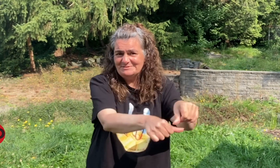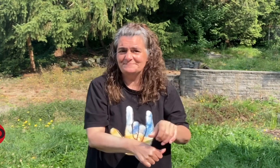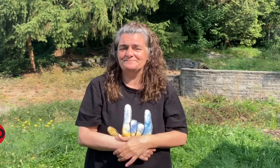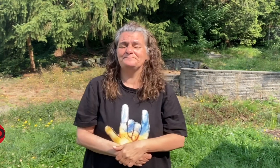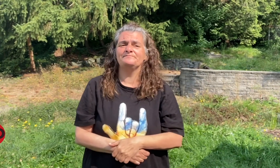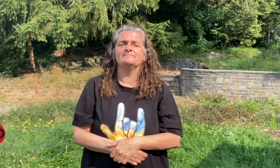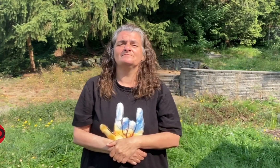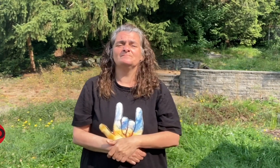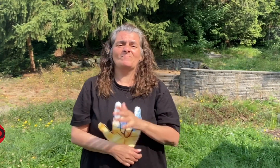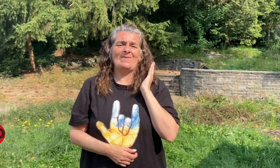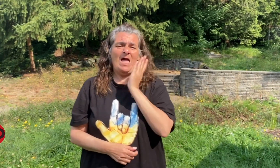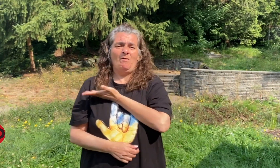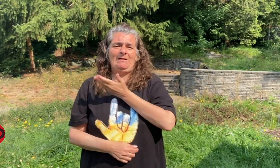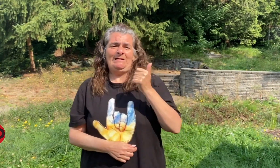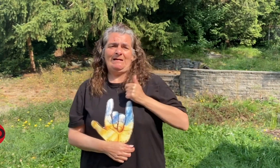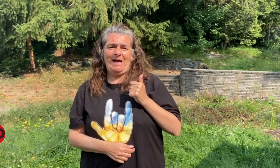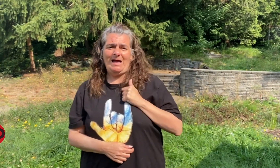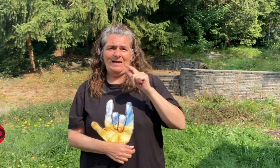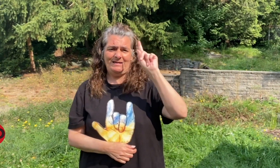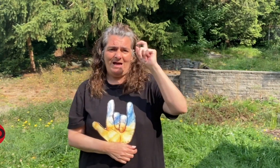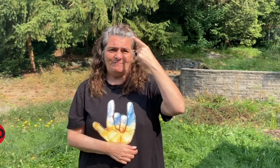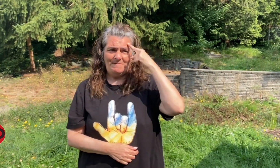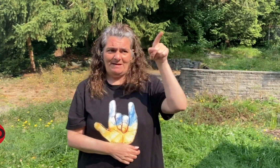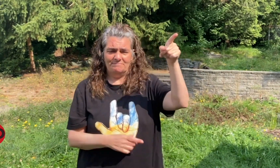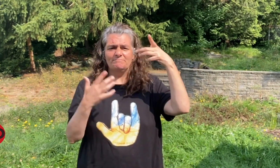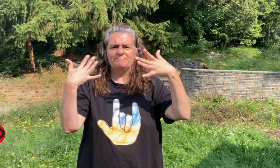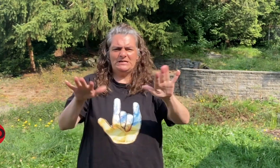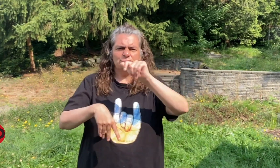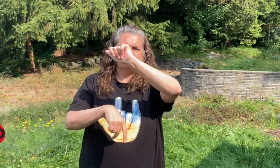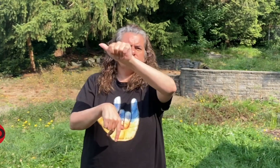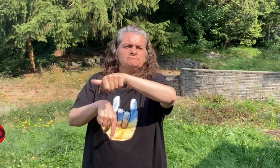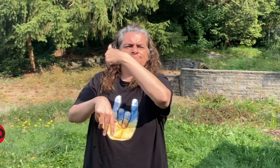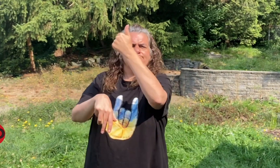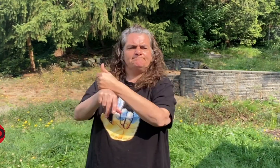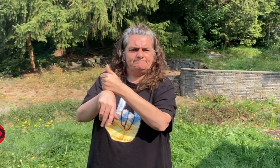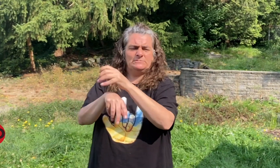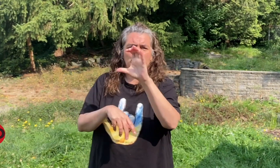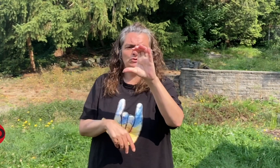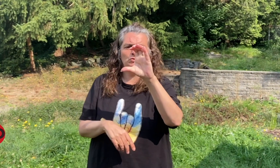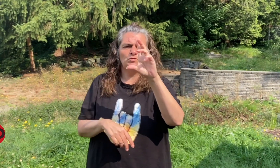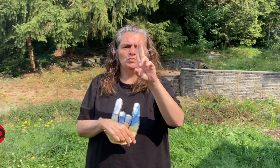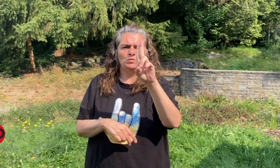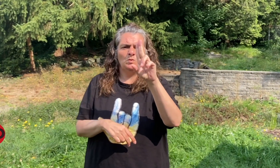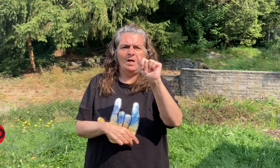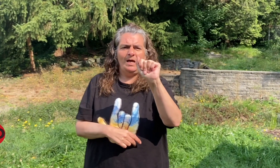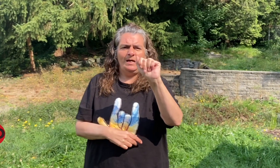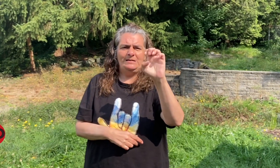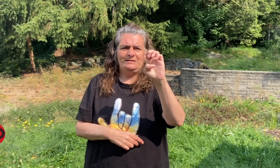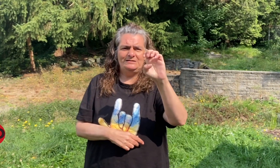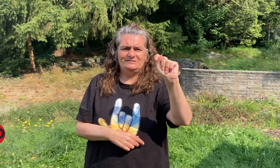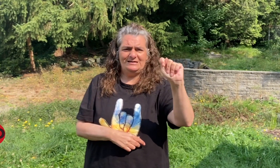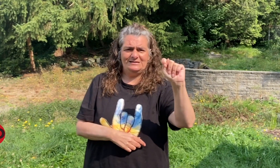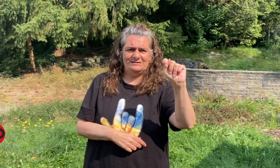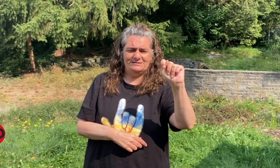Our Canadian government already set up this program called CUAET -